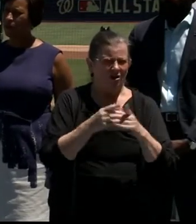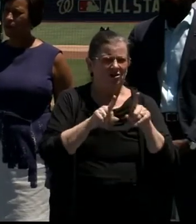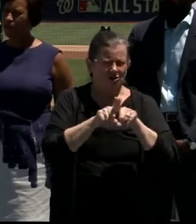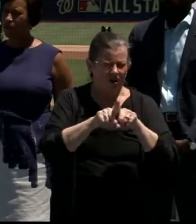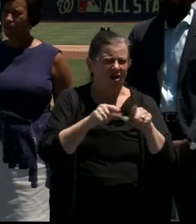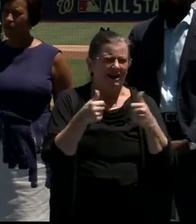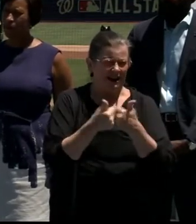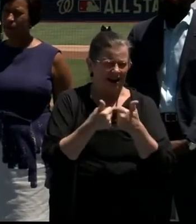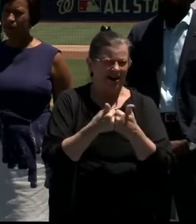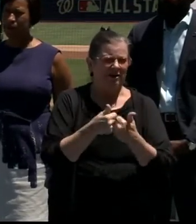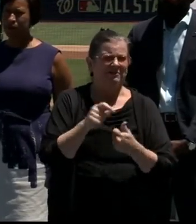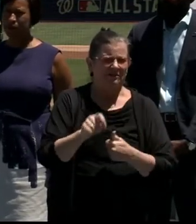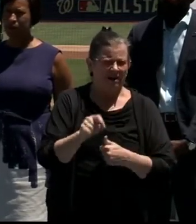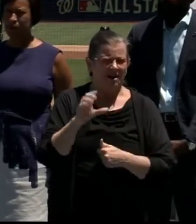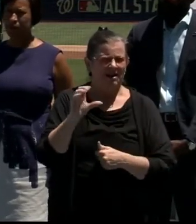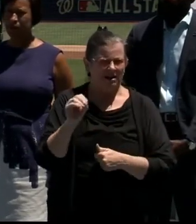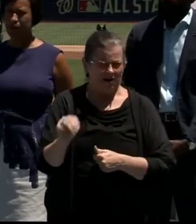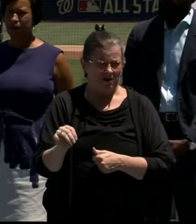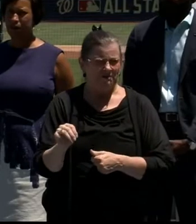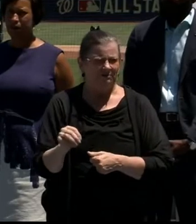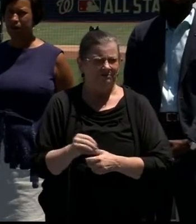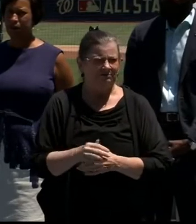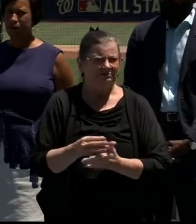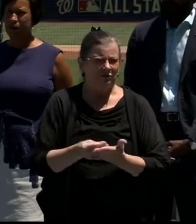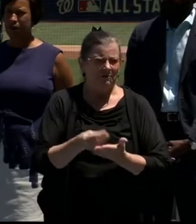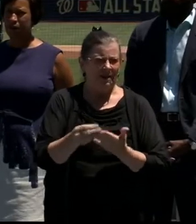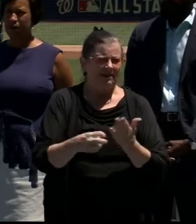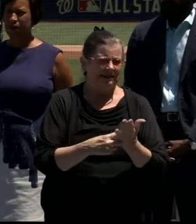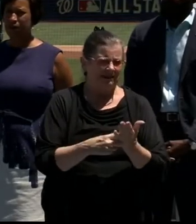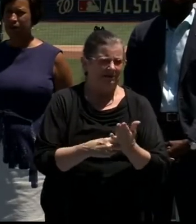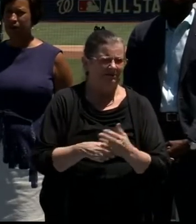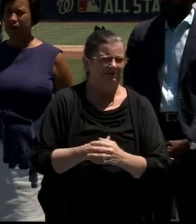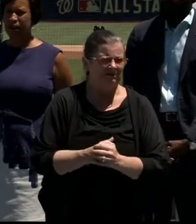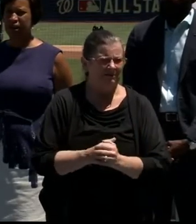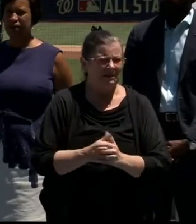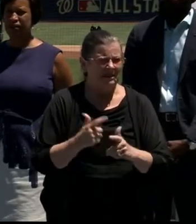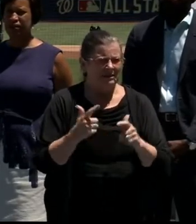EXCITEMENT WITH THE MAJOR EVENTS HAPPENING HERE AT THE BALLPARK.